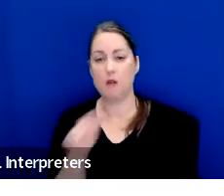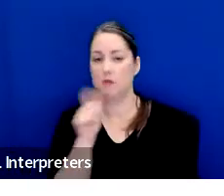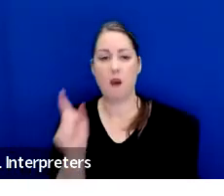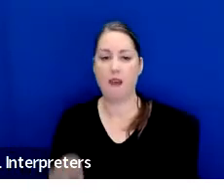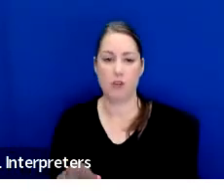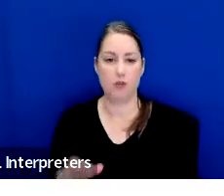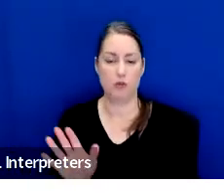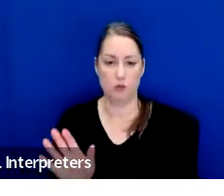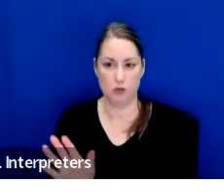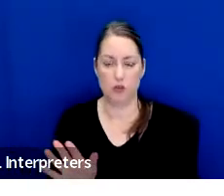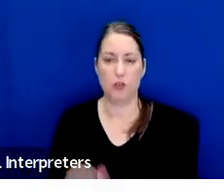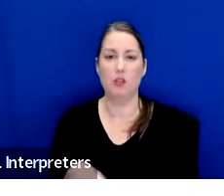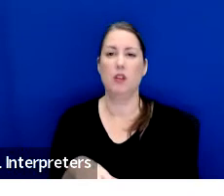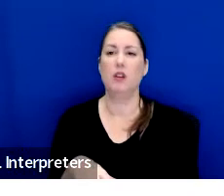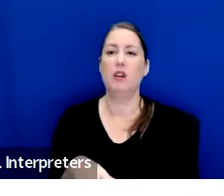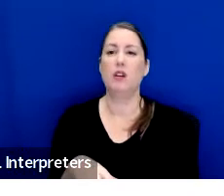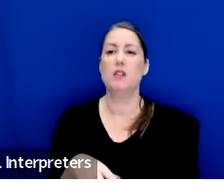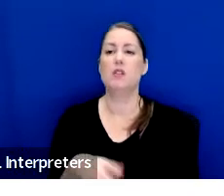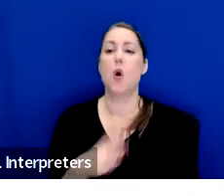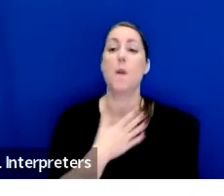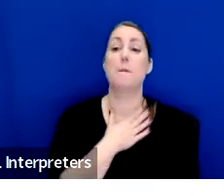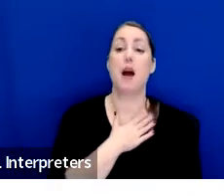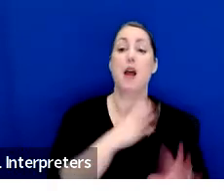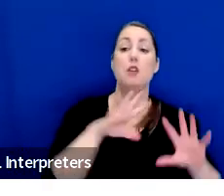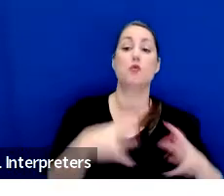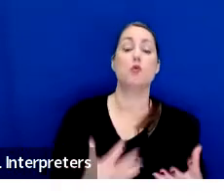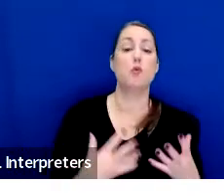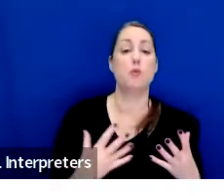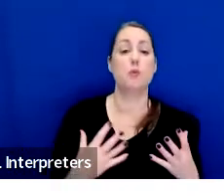a skill building where they have to like learn, although there is some, but they don't have to